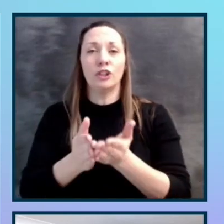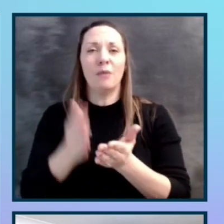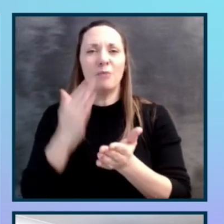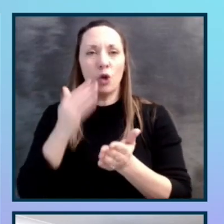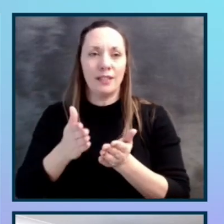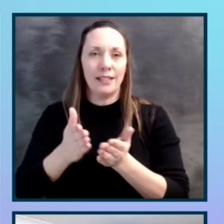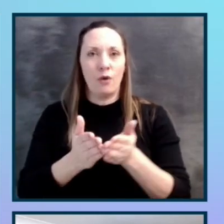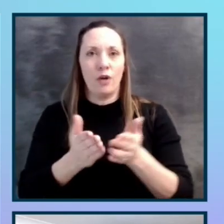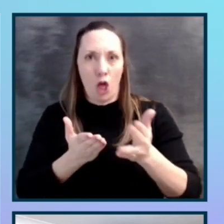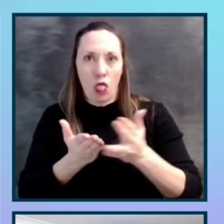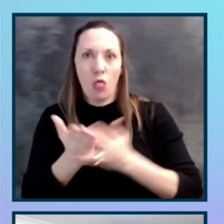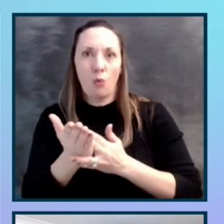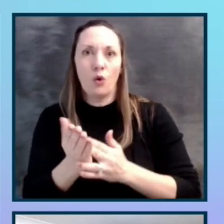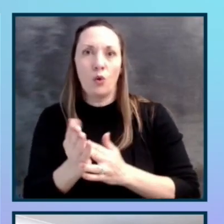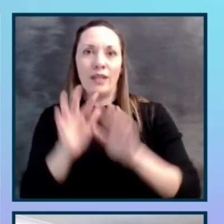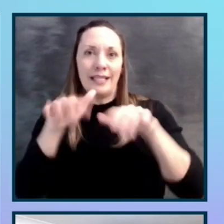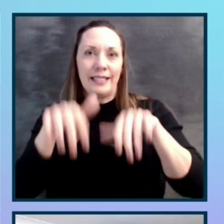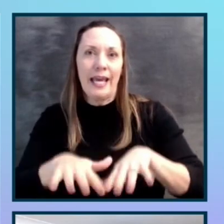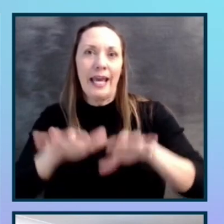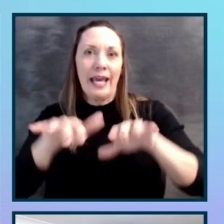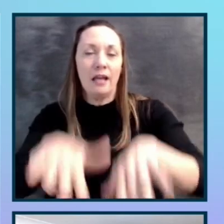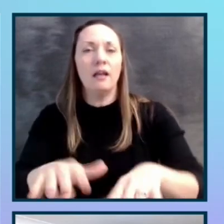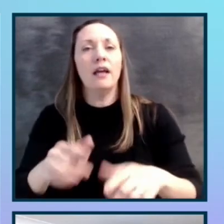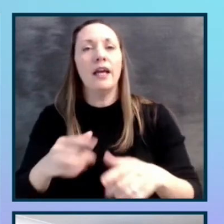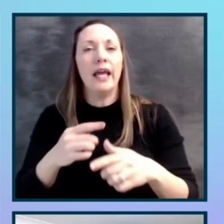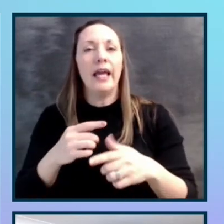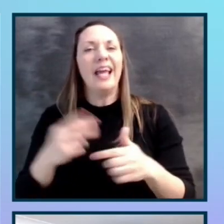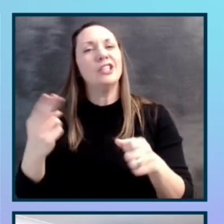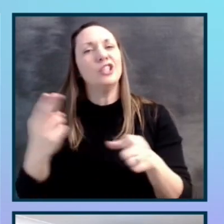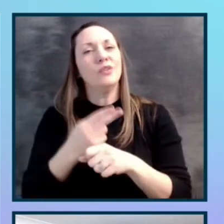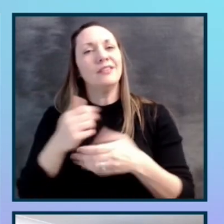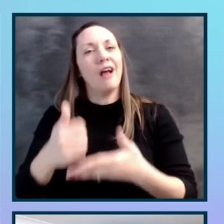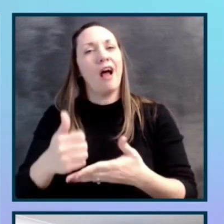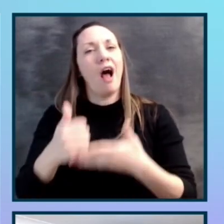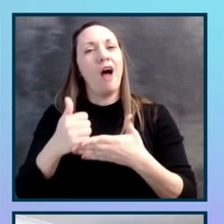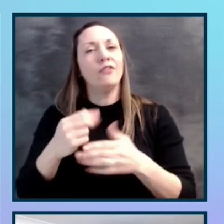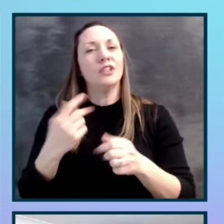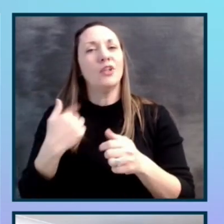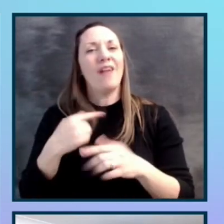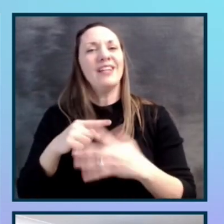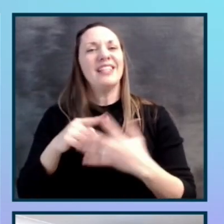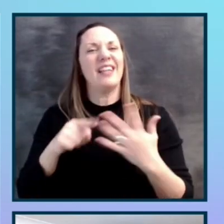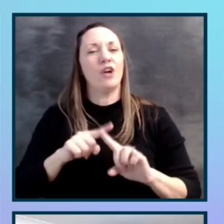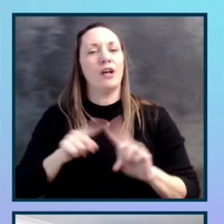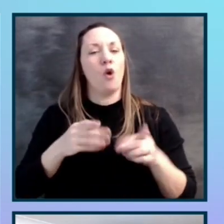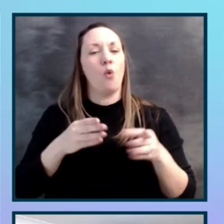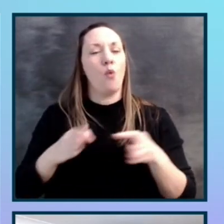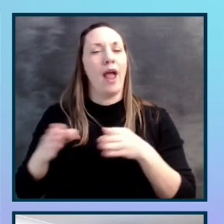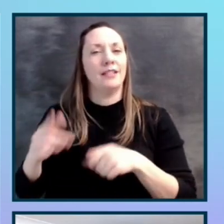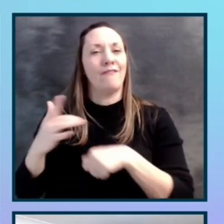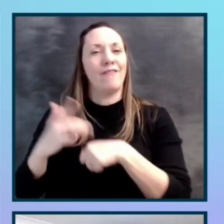it's actually kind of it's just useful to have multiple methods of doing things available to you.